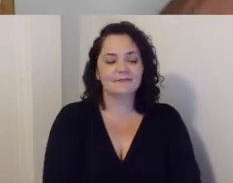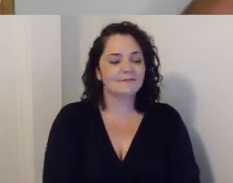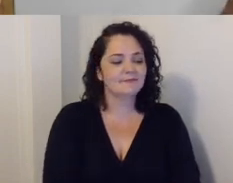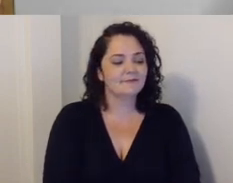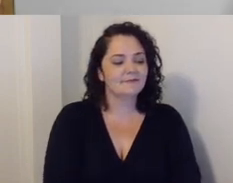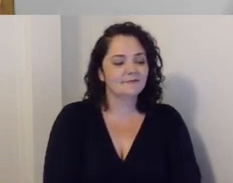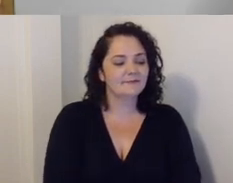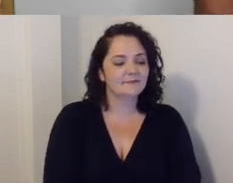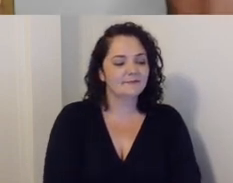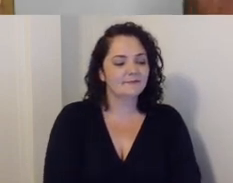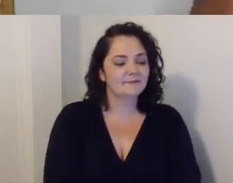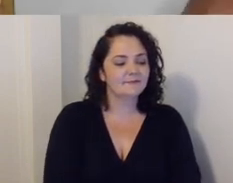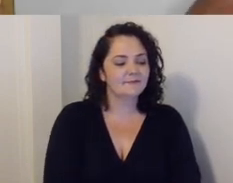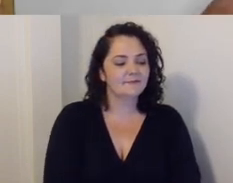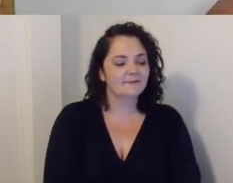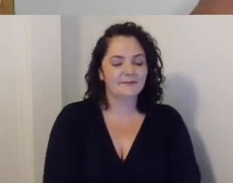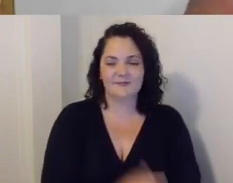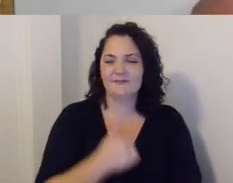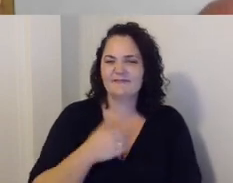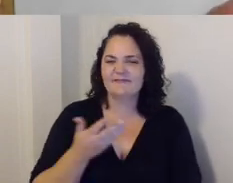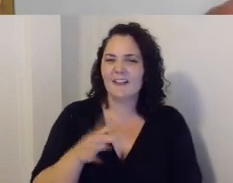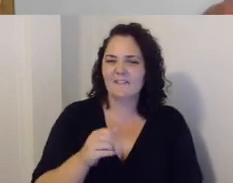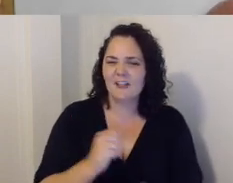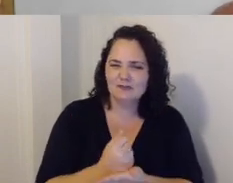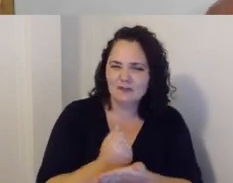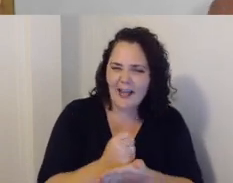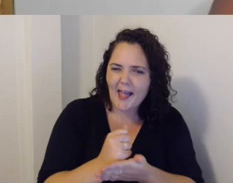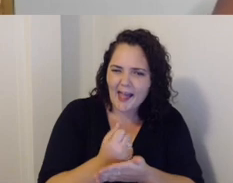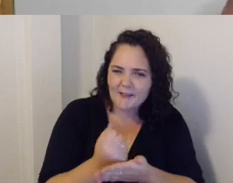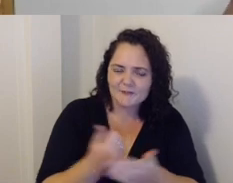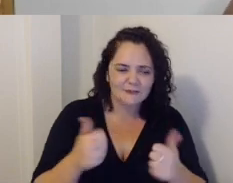ground up. Can you see that alright on screen? Yep I've got a good bit, I'll take these other chunks